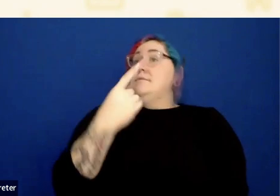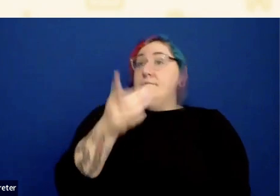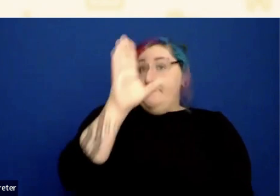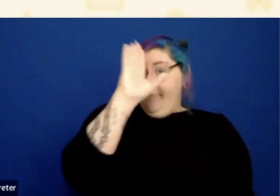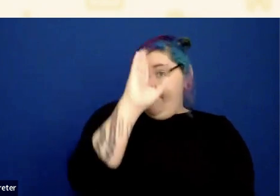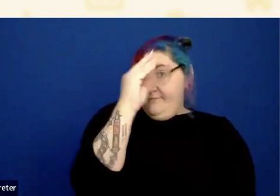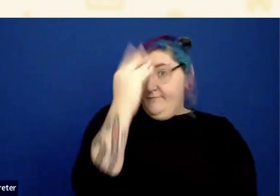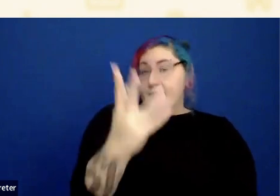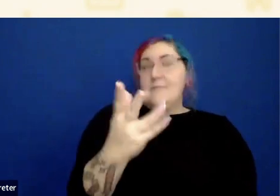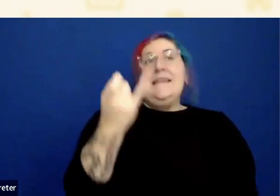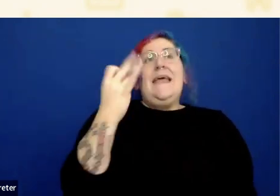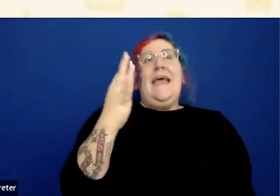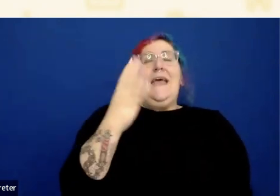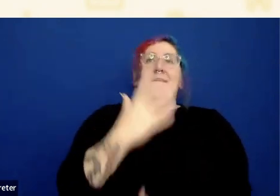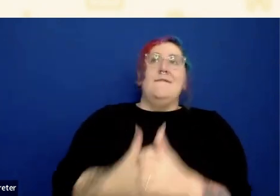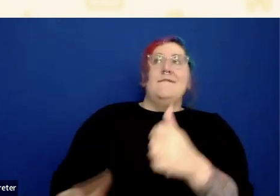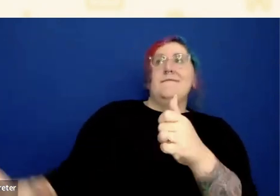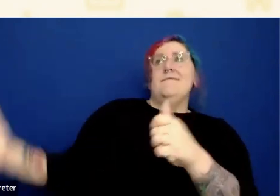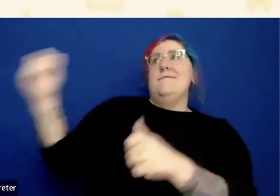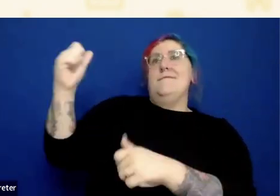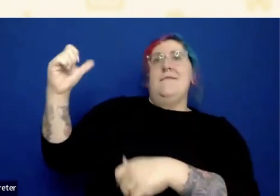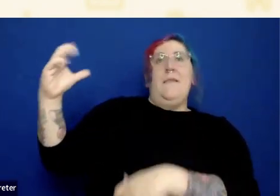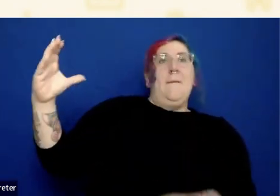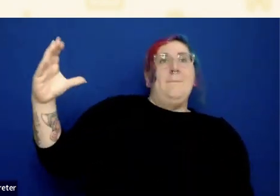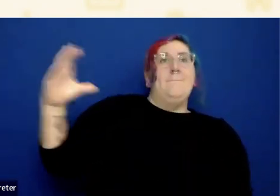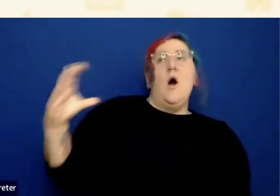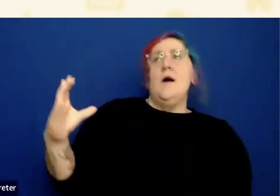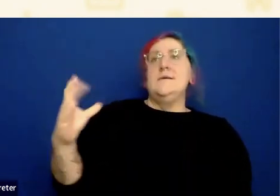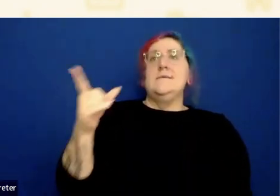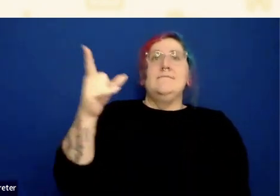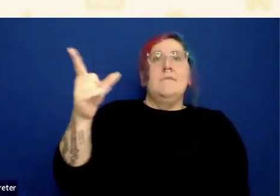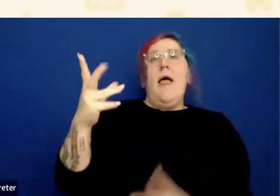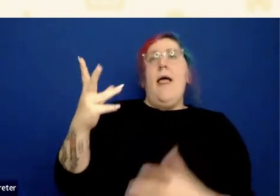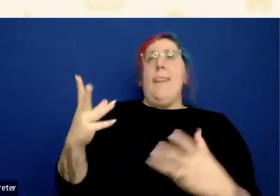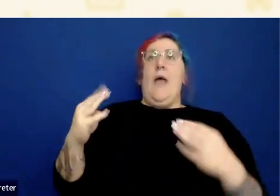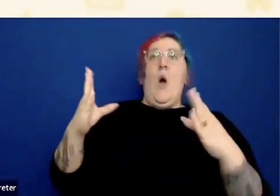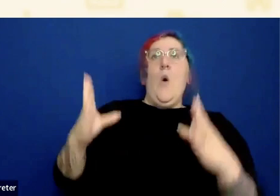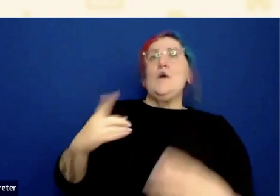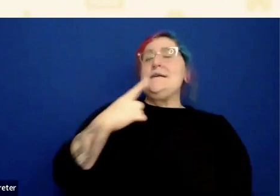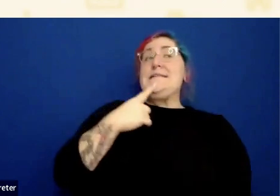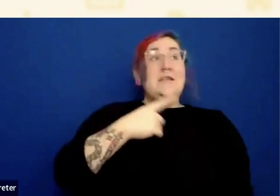or if the owners of the company are saying, This has to be accessible,